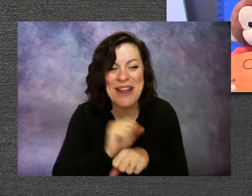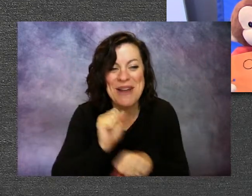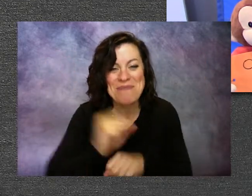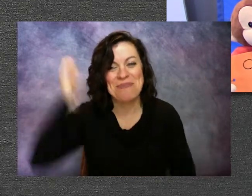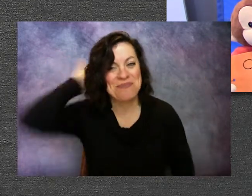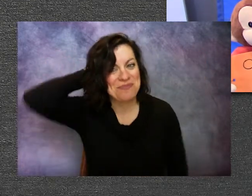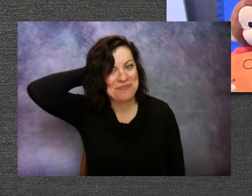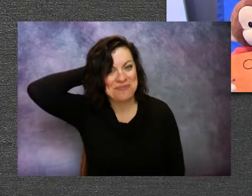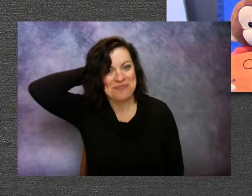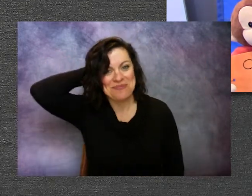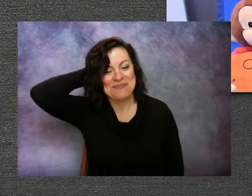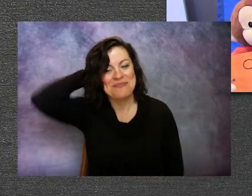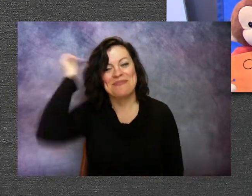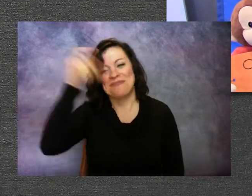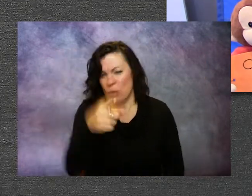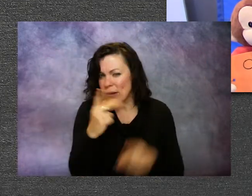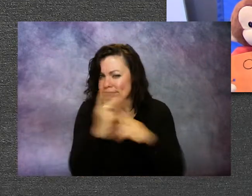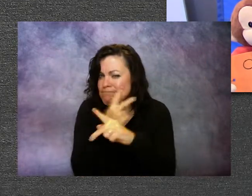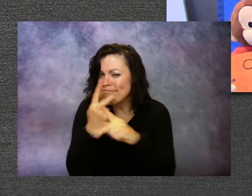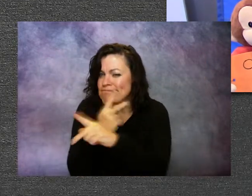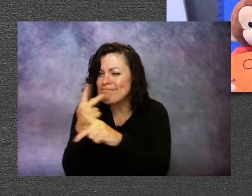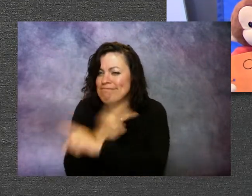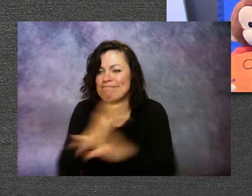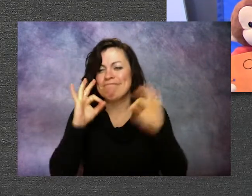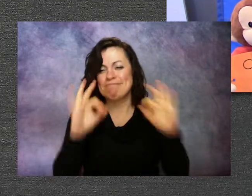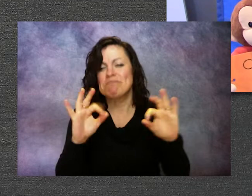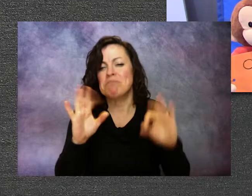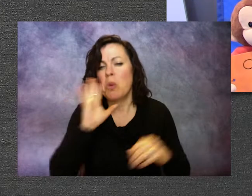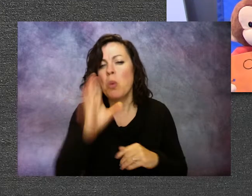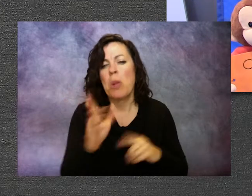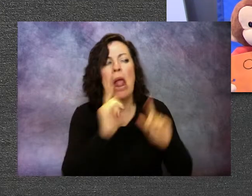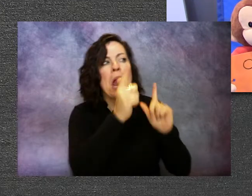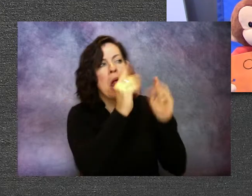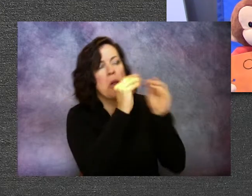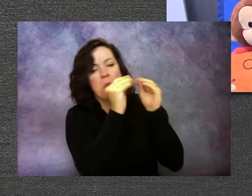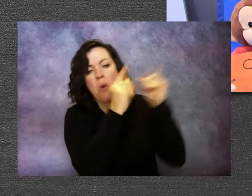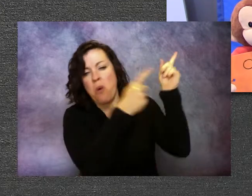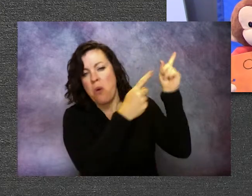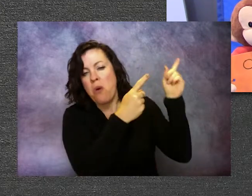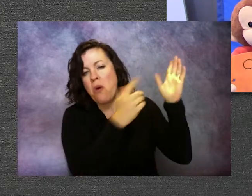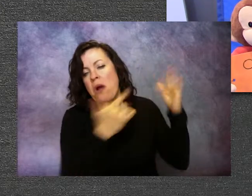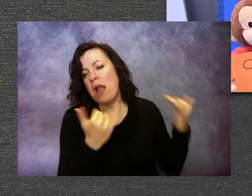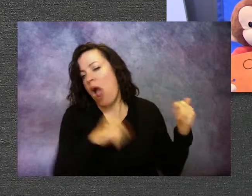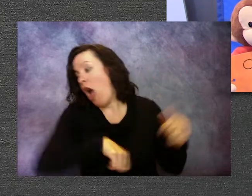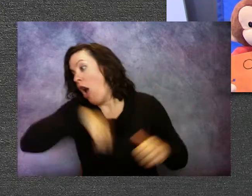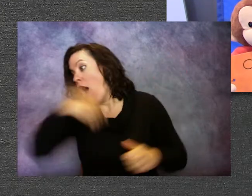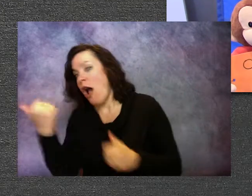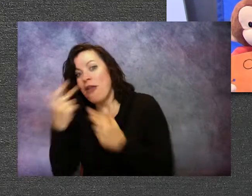Great job. Hey, we'll get back and finish these later because I have another super cool furry friend